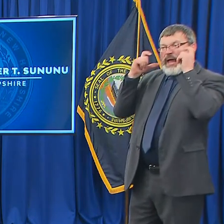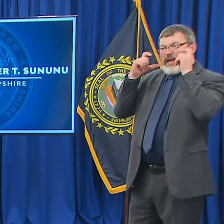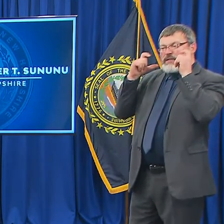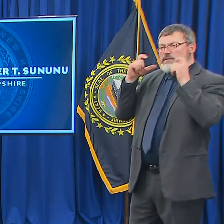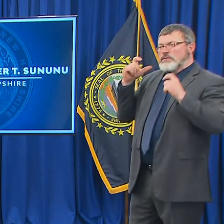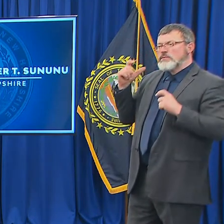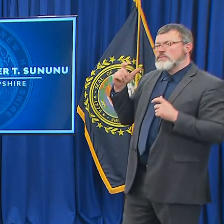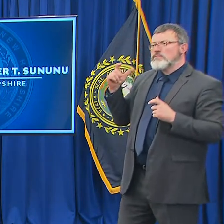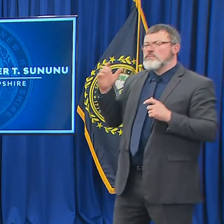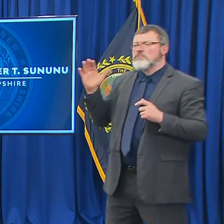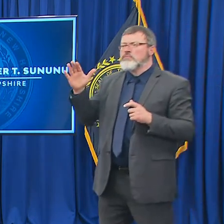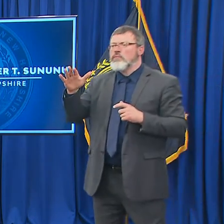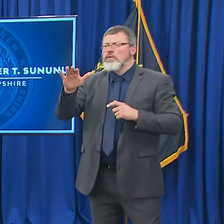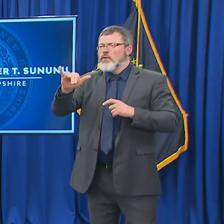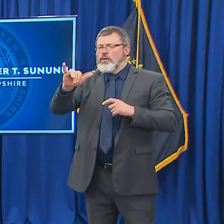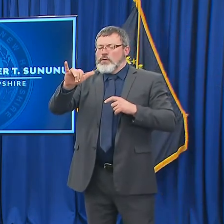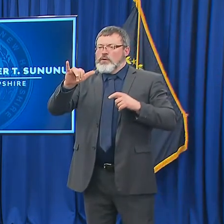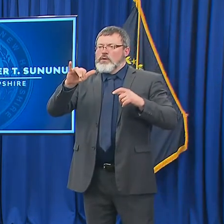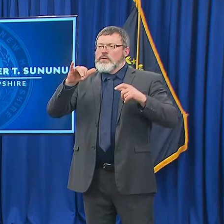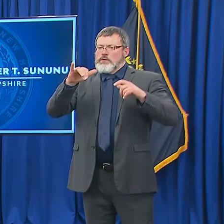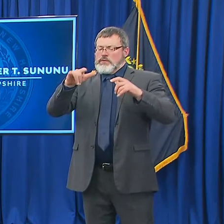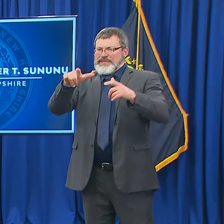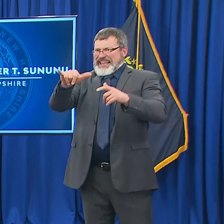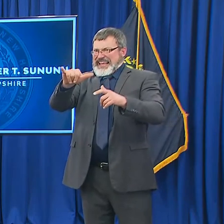that people are gathering friends and family.